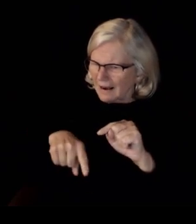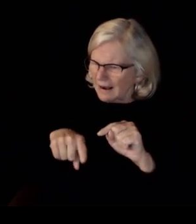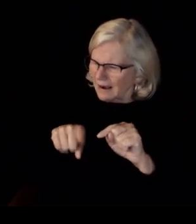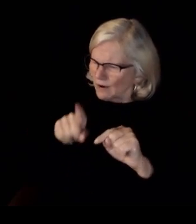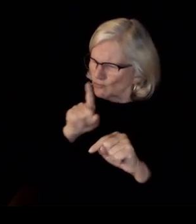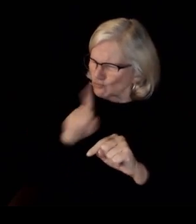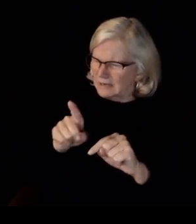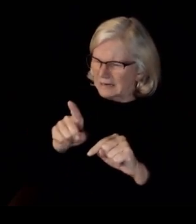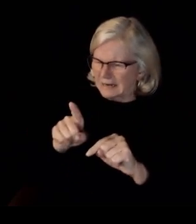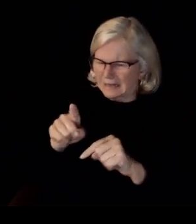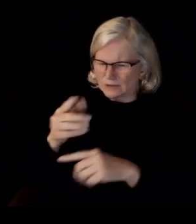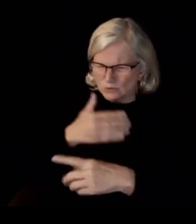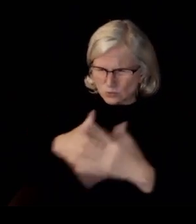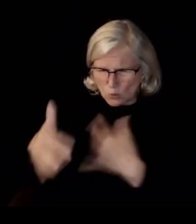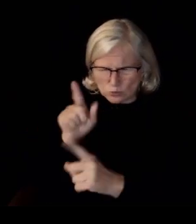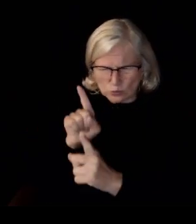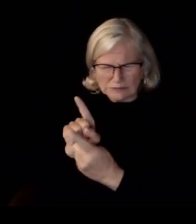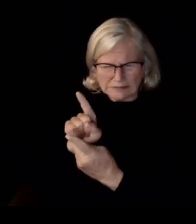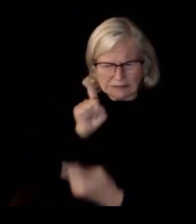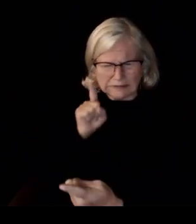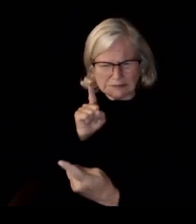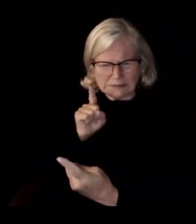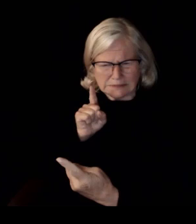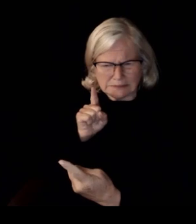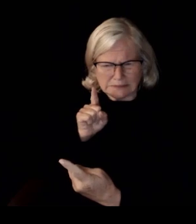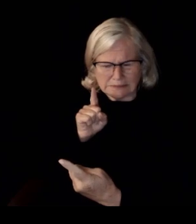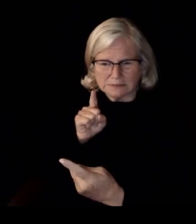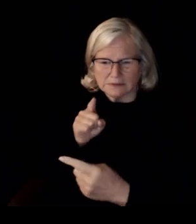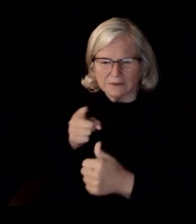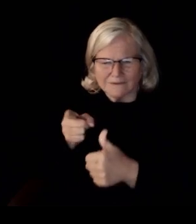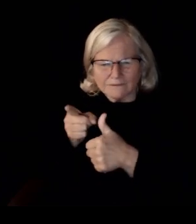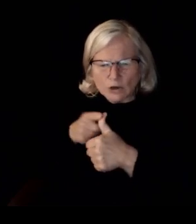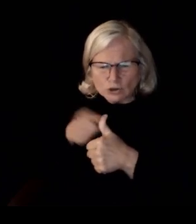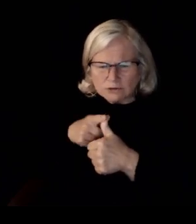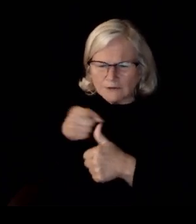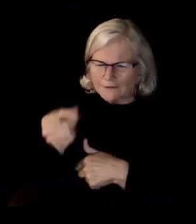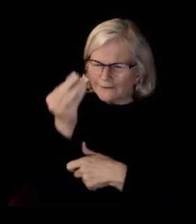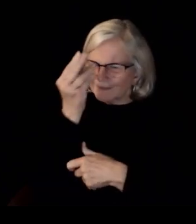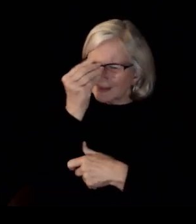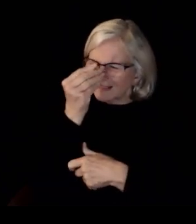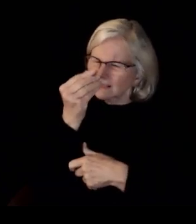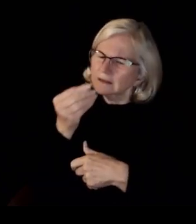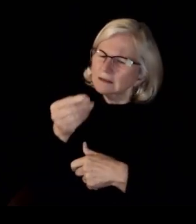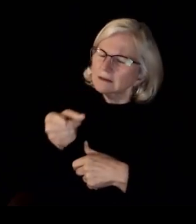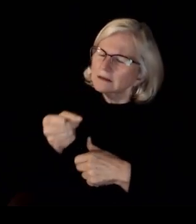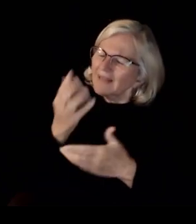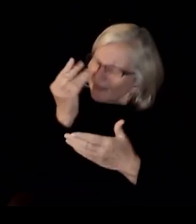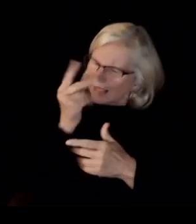thing before you make a choice like that. Consider all the roles that you play, not